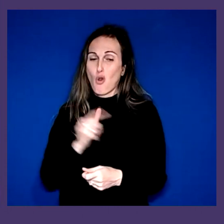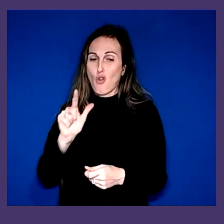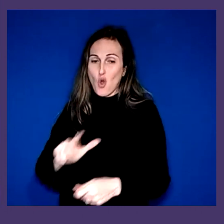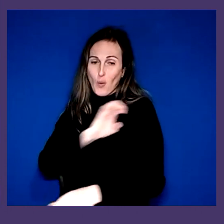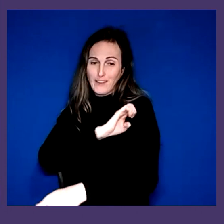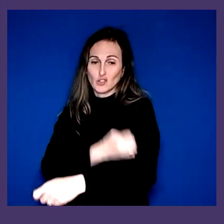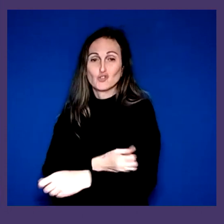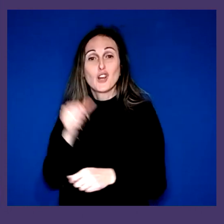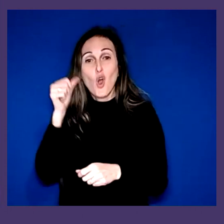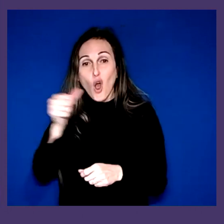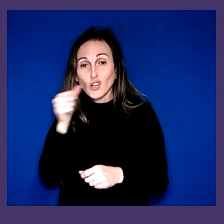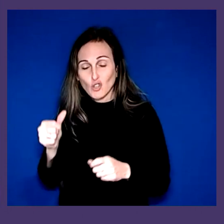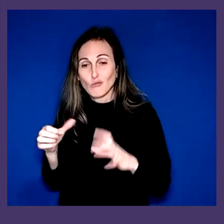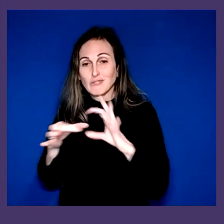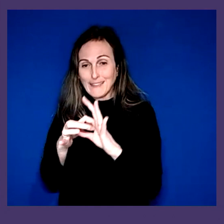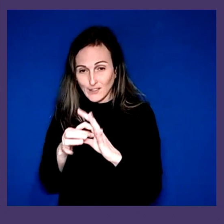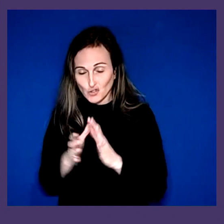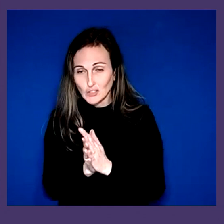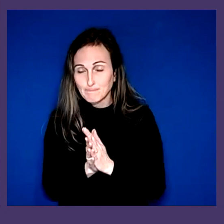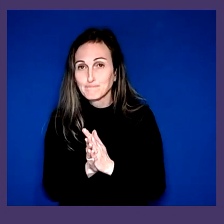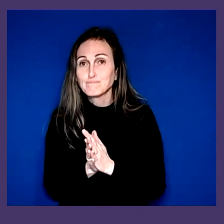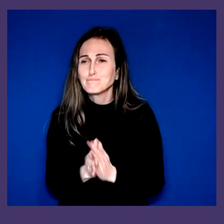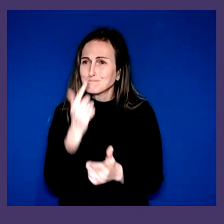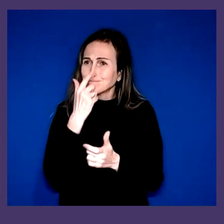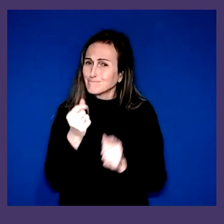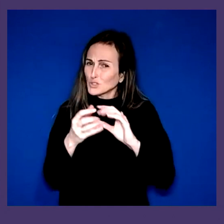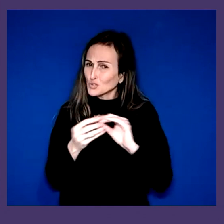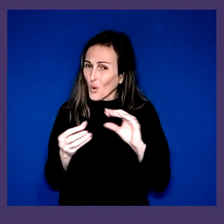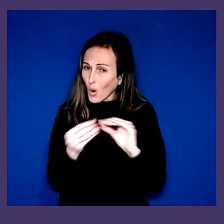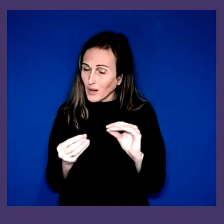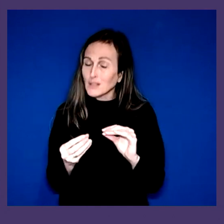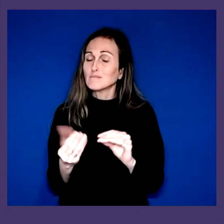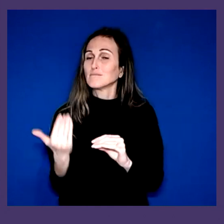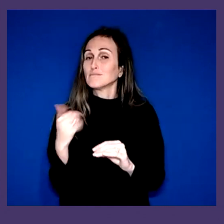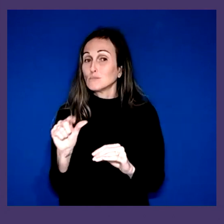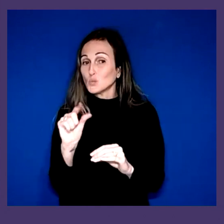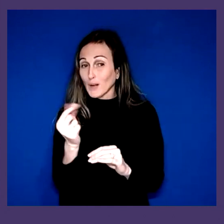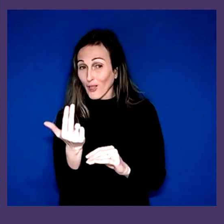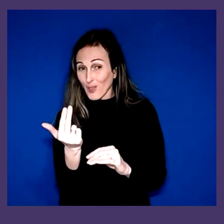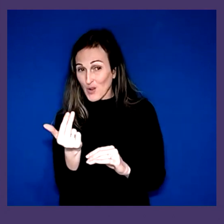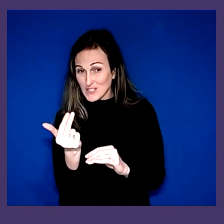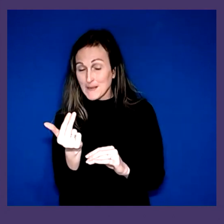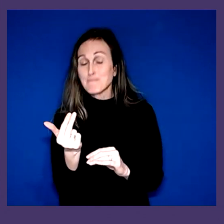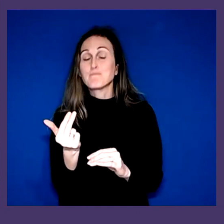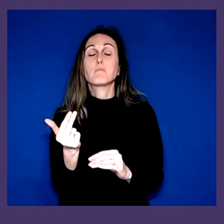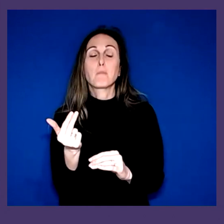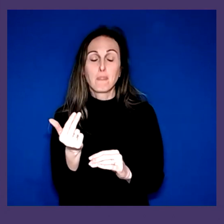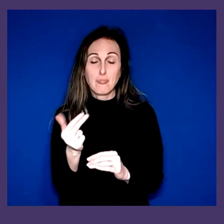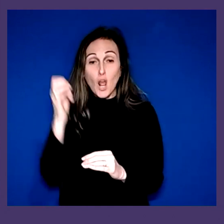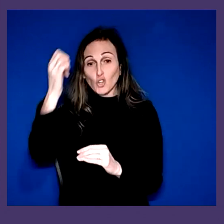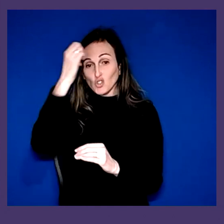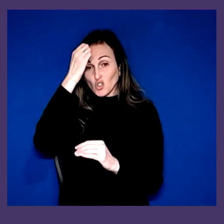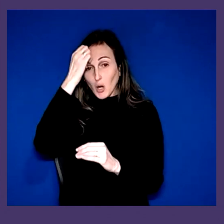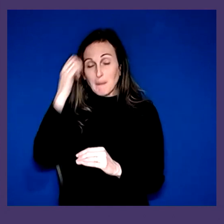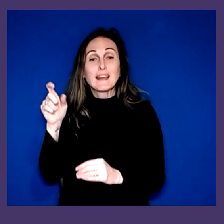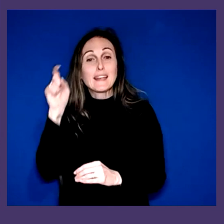It's an interesting story because in 2013, the European Hearing Aid Manufacturers Association